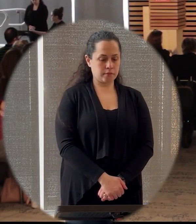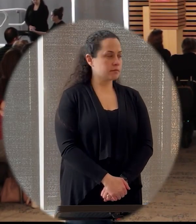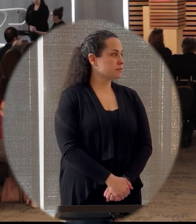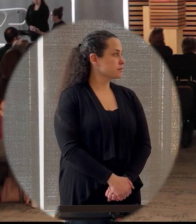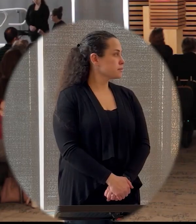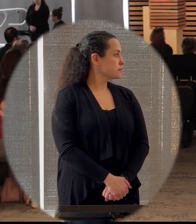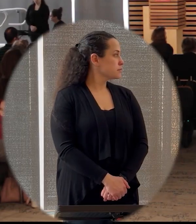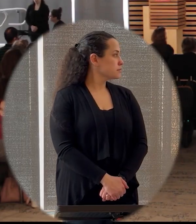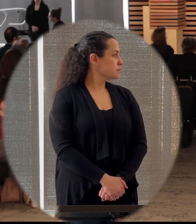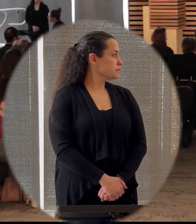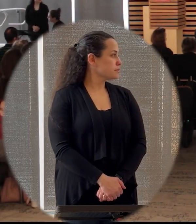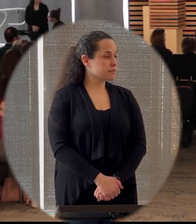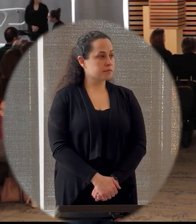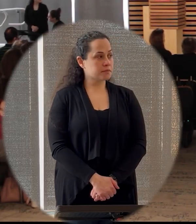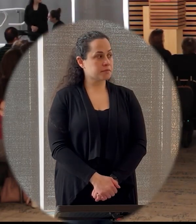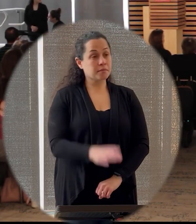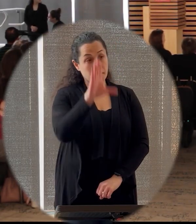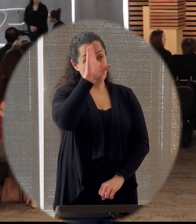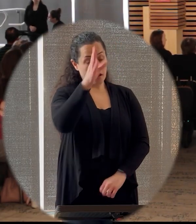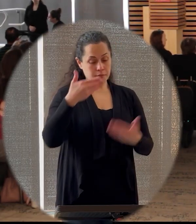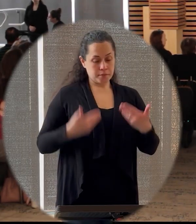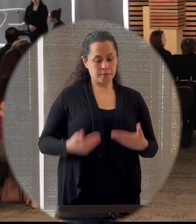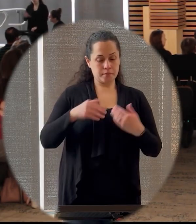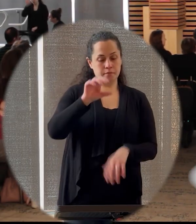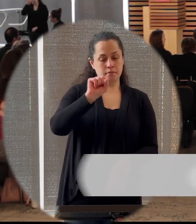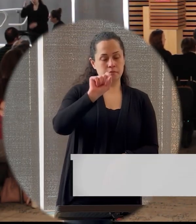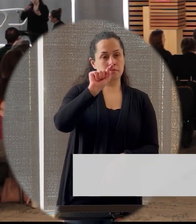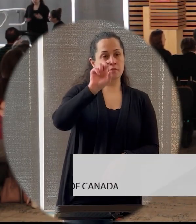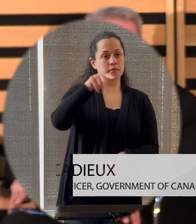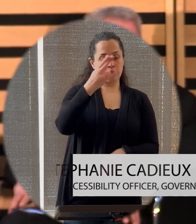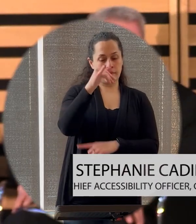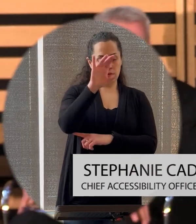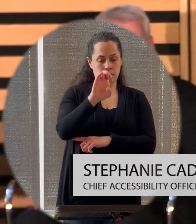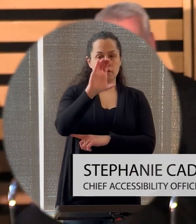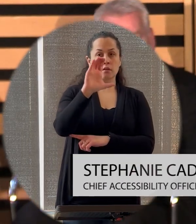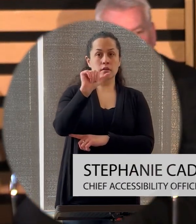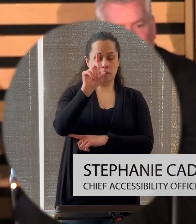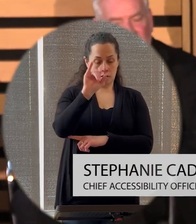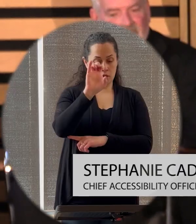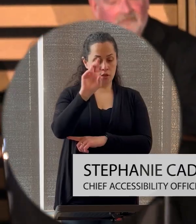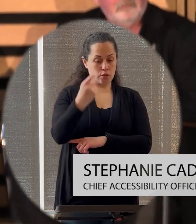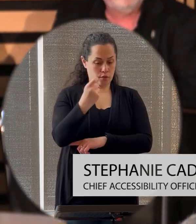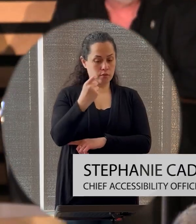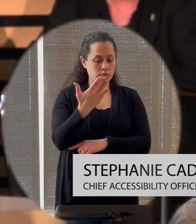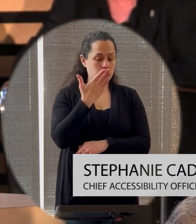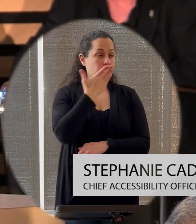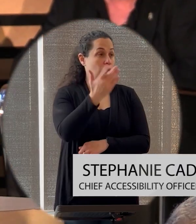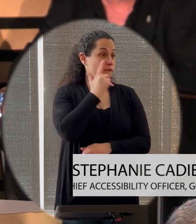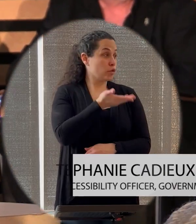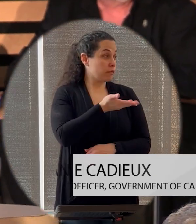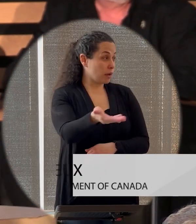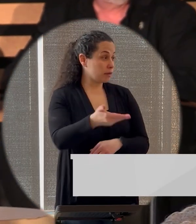Wow. Lorin. Hi, I'm Stephanie Cadieux and thank you for having me join you tonight. Thank you